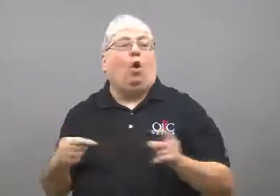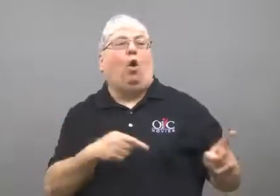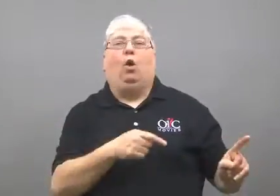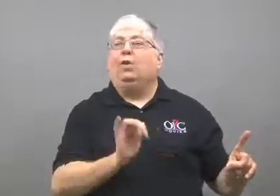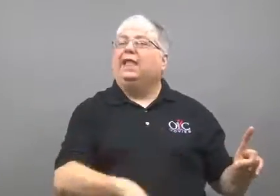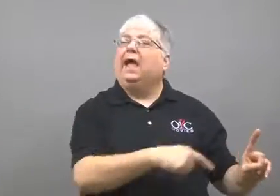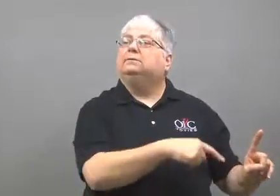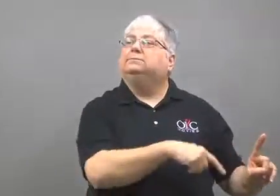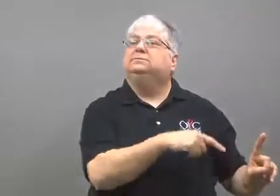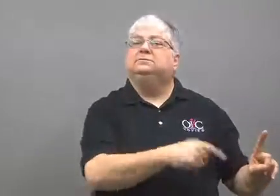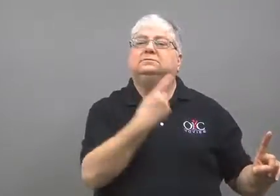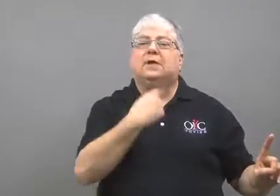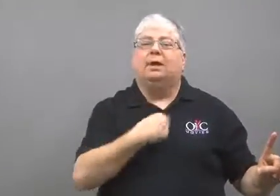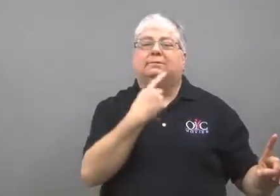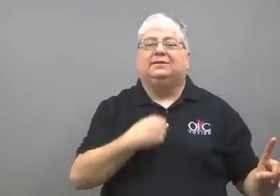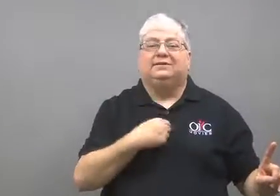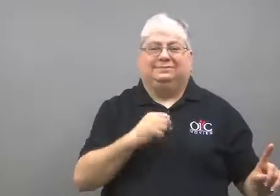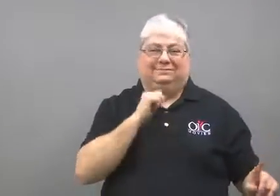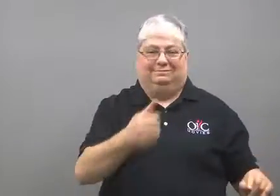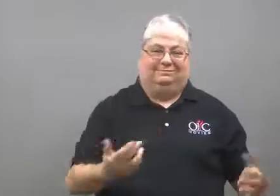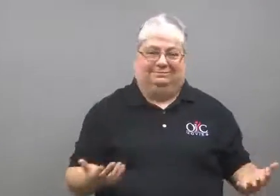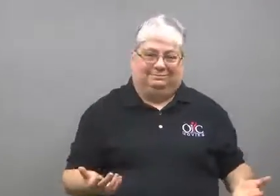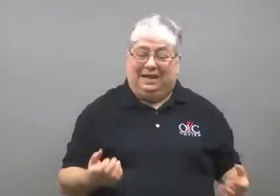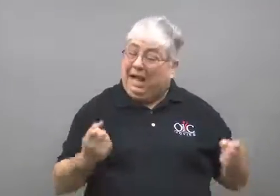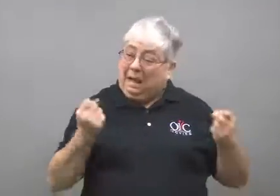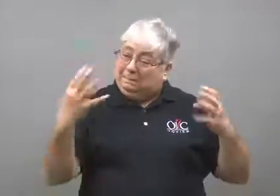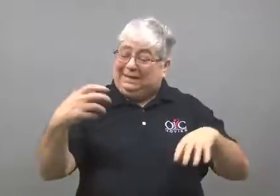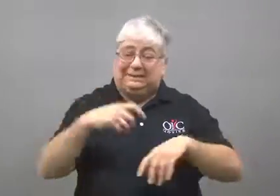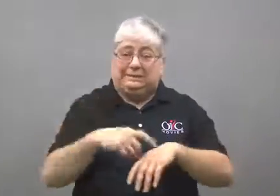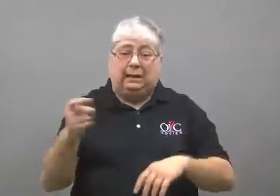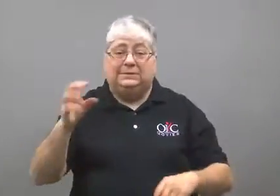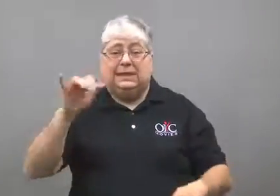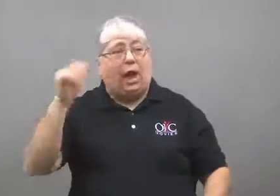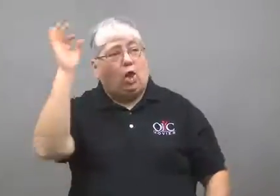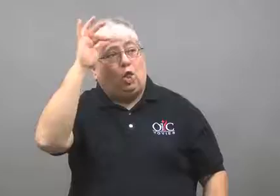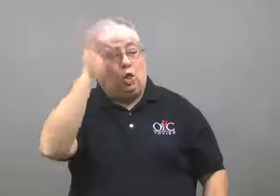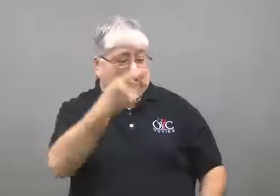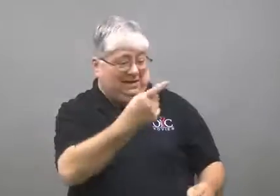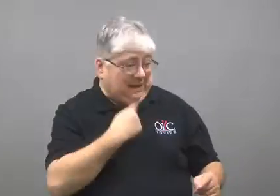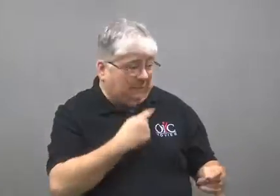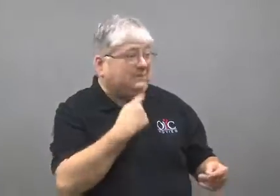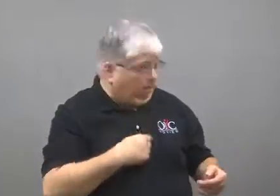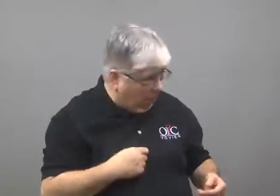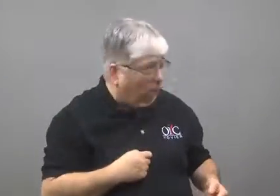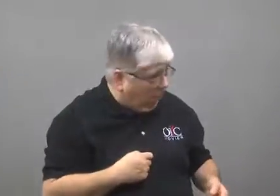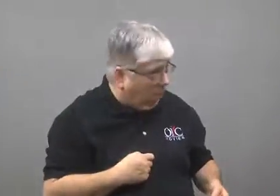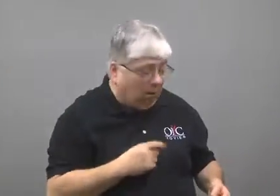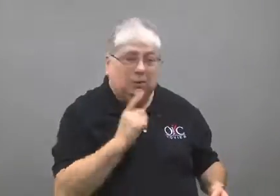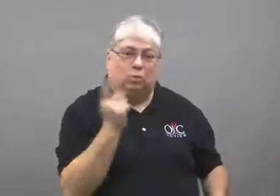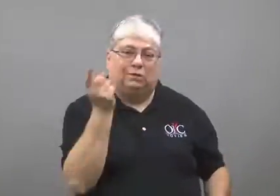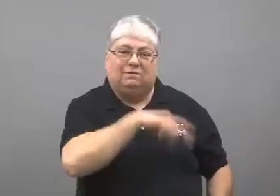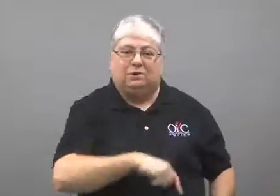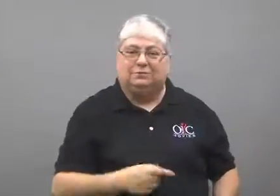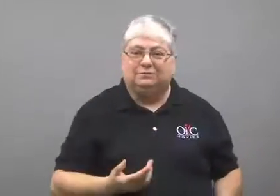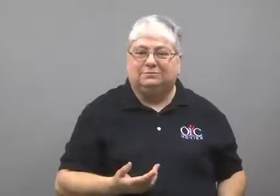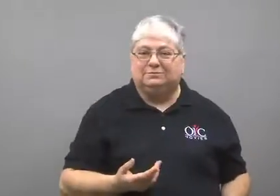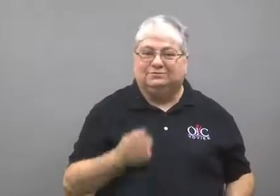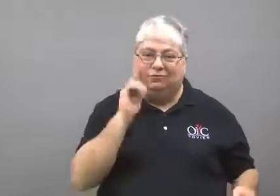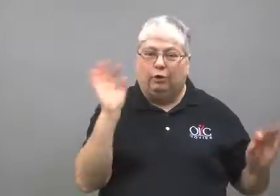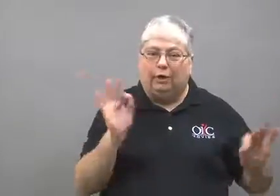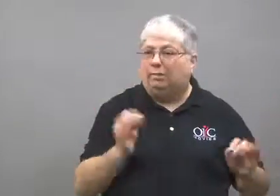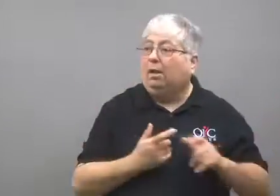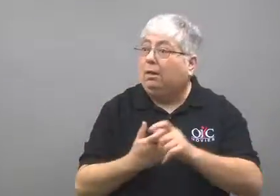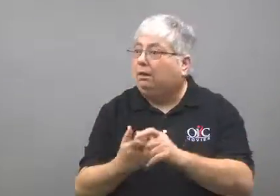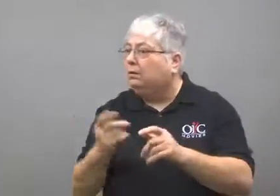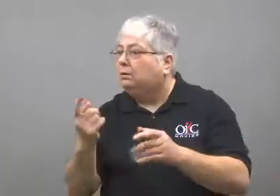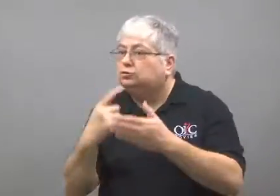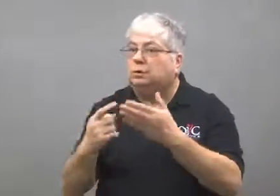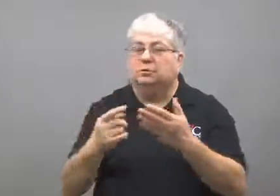and was claimed to be from the interrogations, which it wasn't.